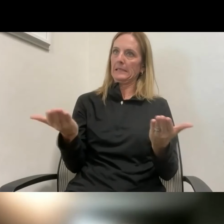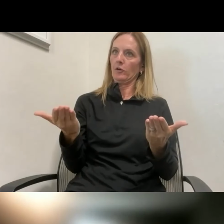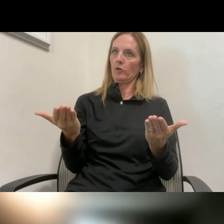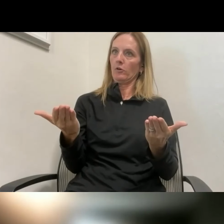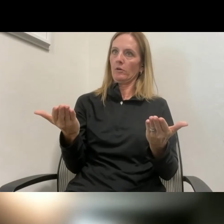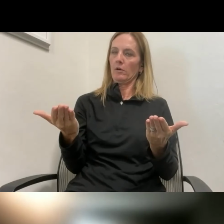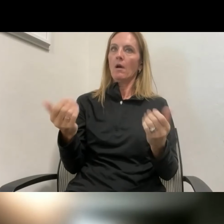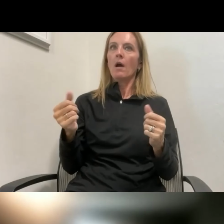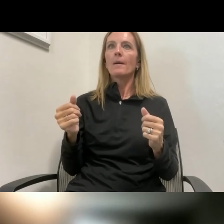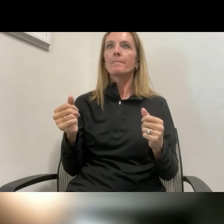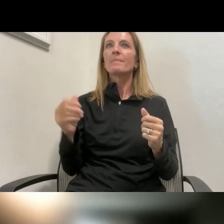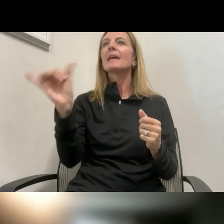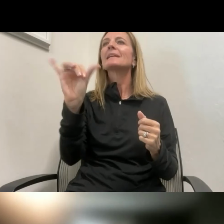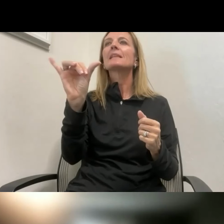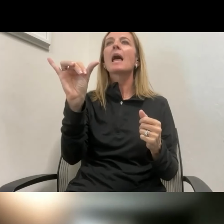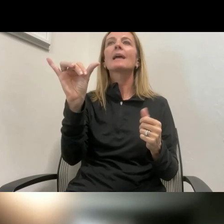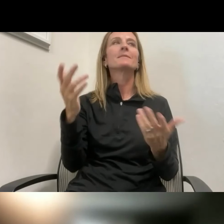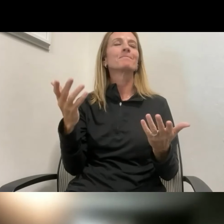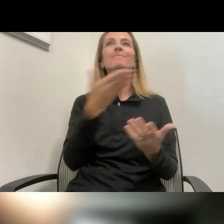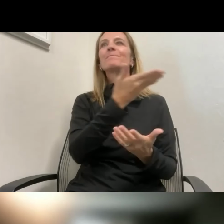it’s like the ground rules.. but it's a little more Indigenous friendly.